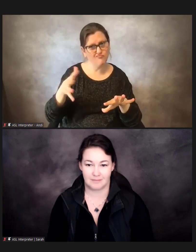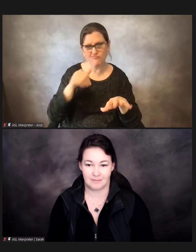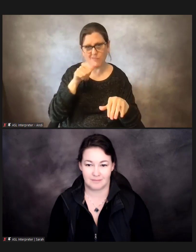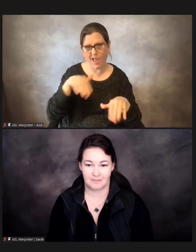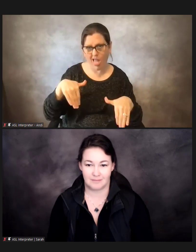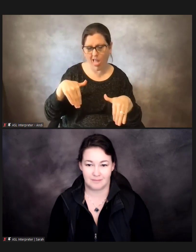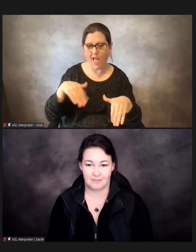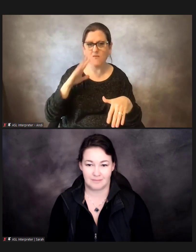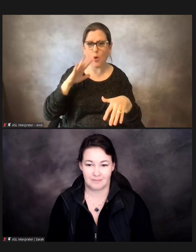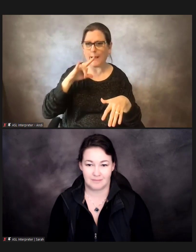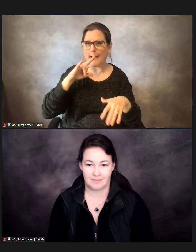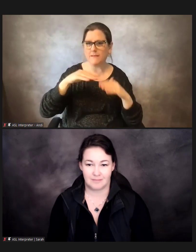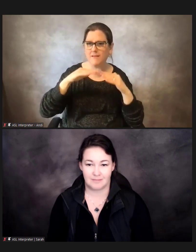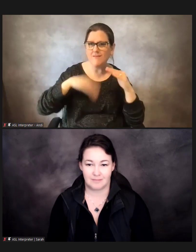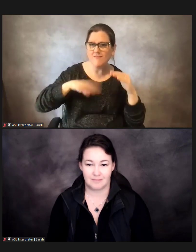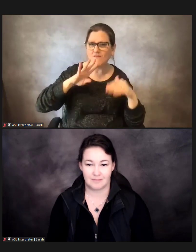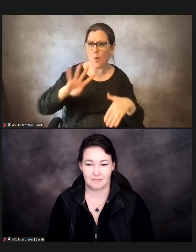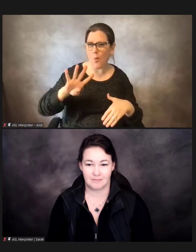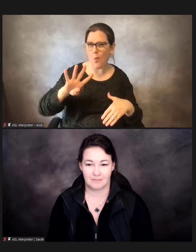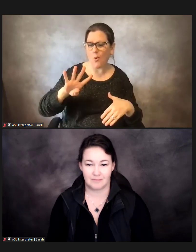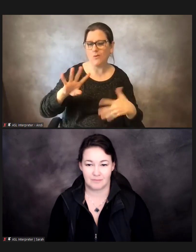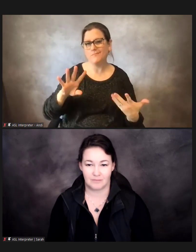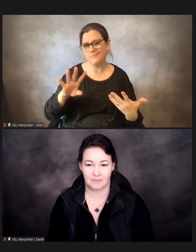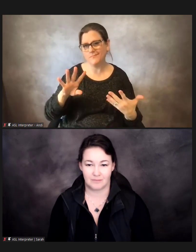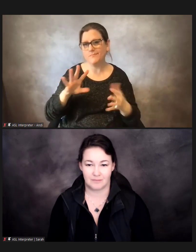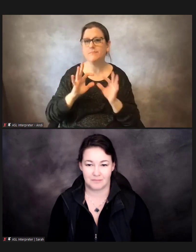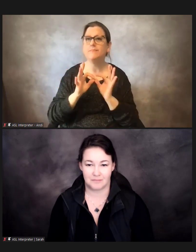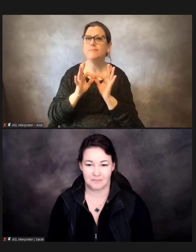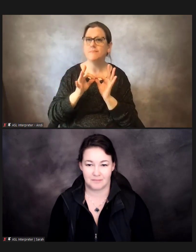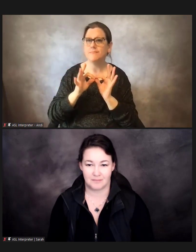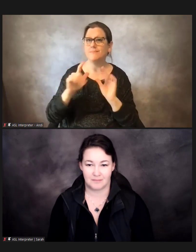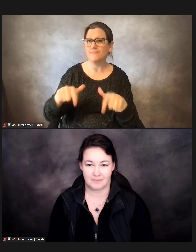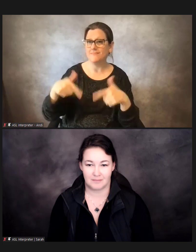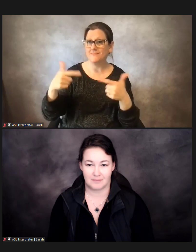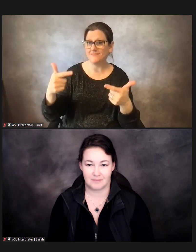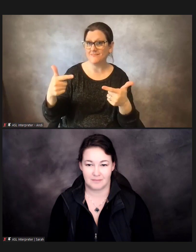less than 4 years of age.